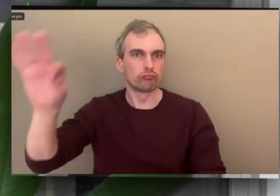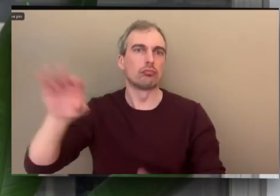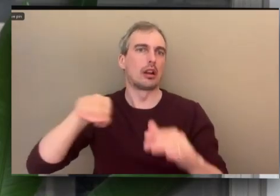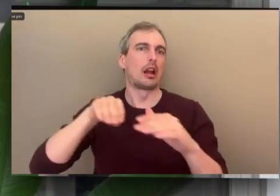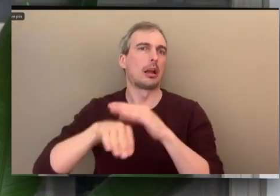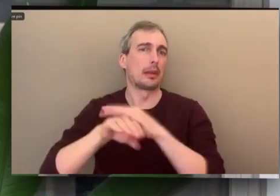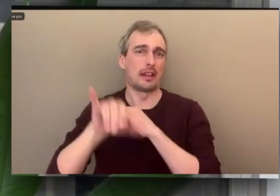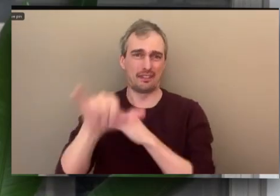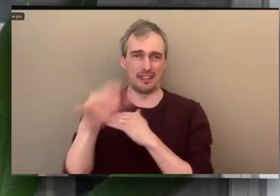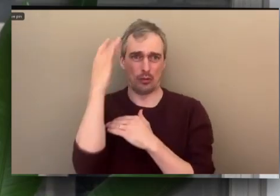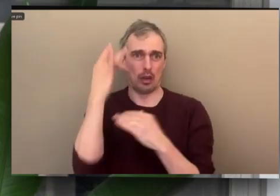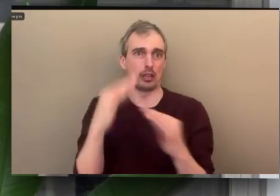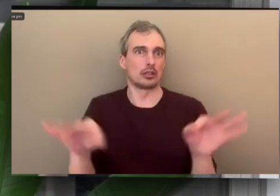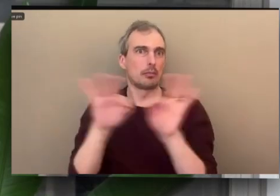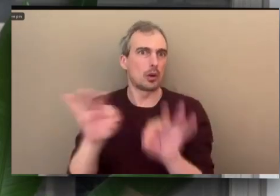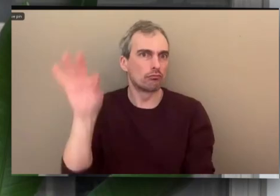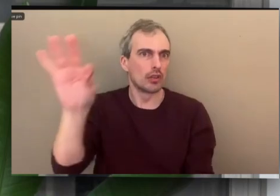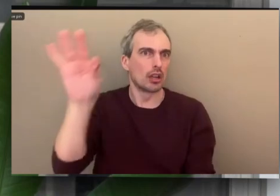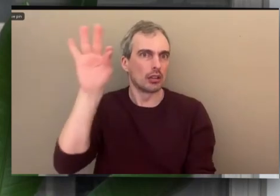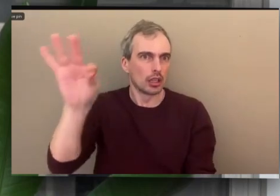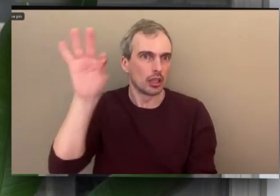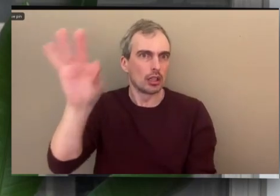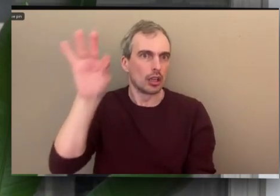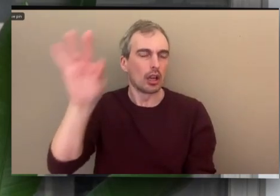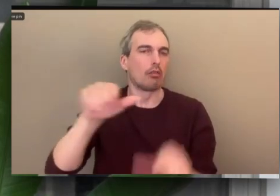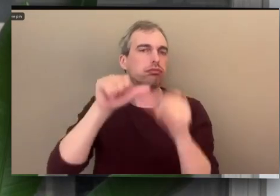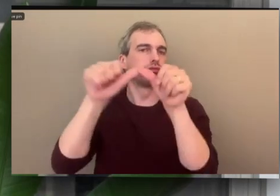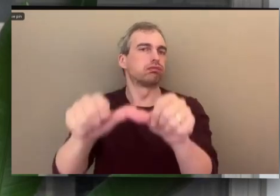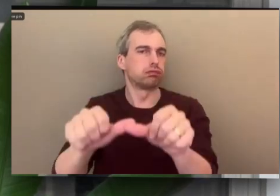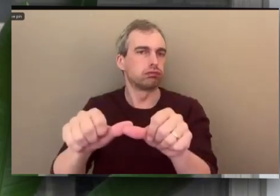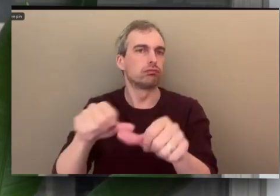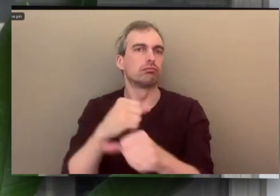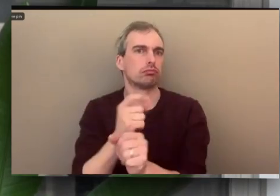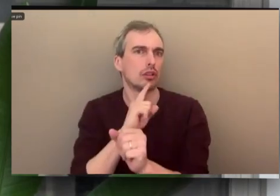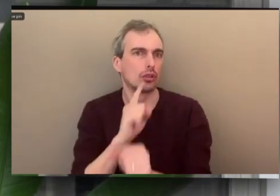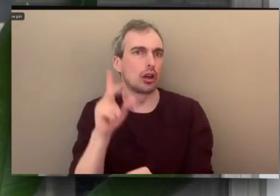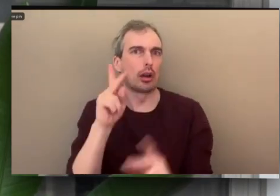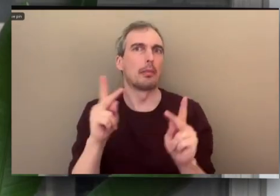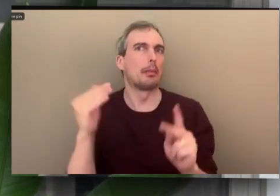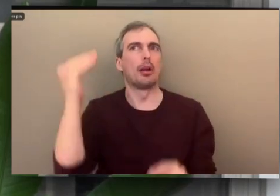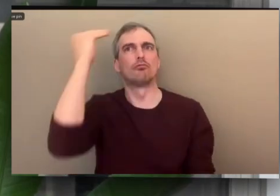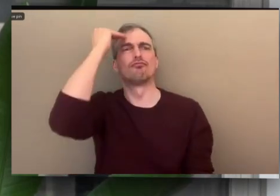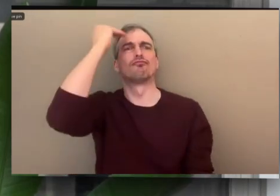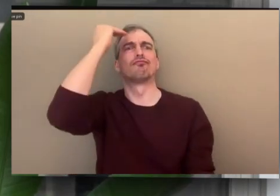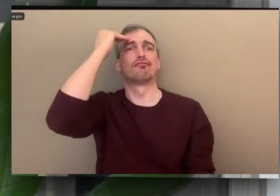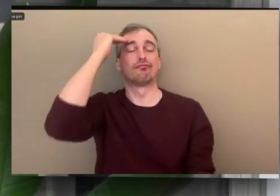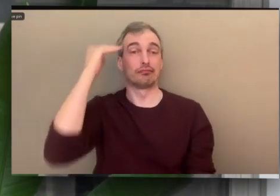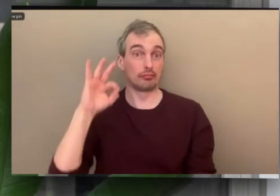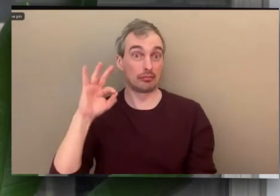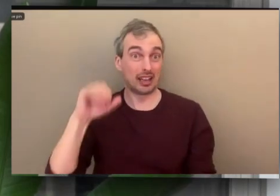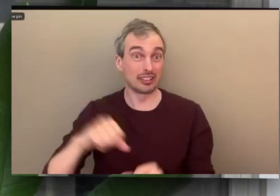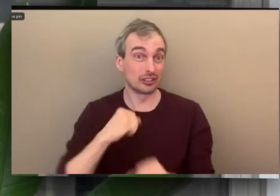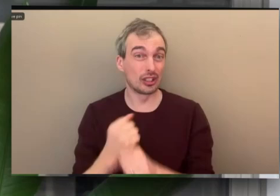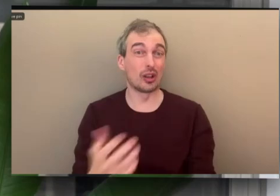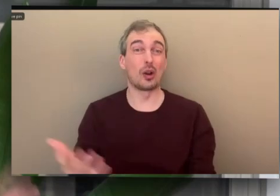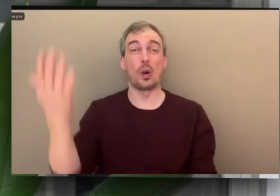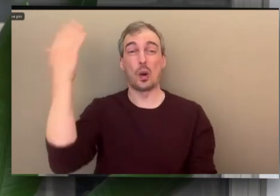That's what we learned. When we started this program off nine years ago, great example: We were testing the My Verizon app. It was brand-new at the time.